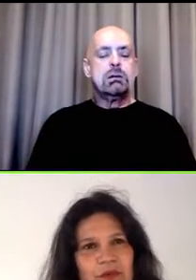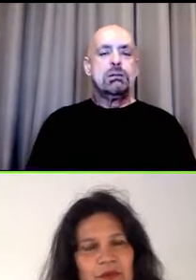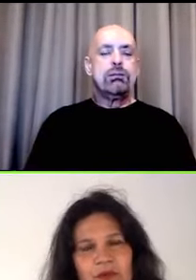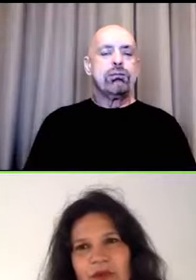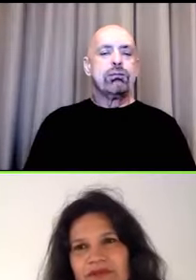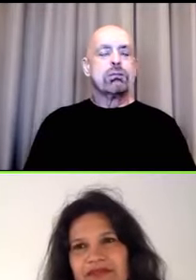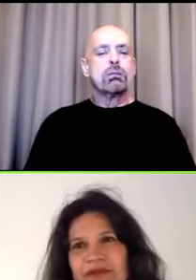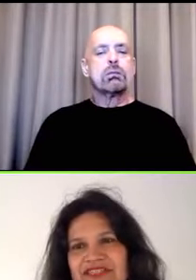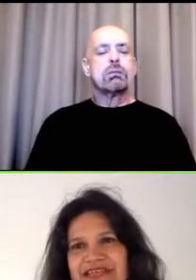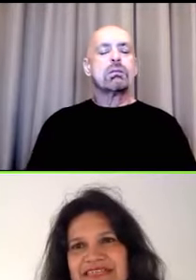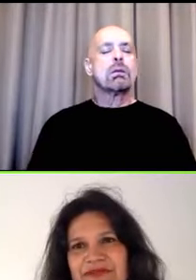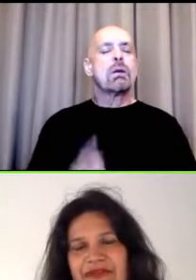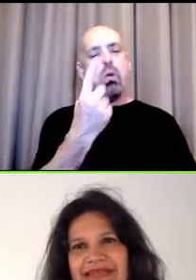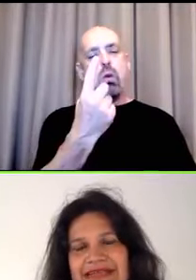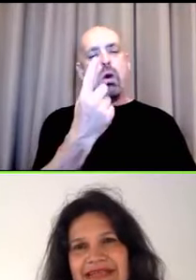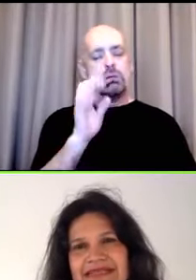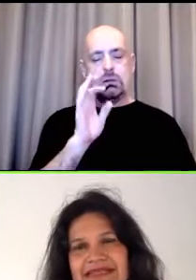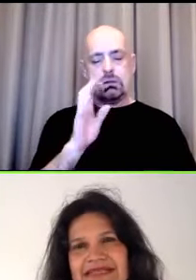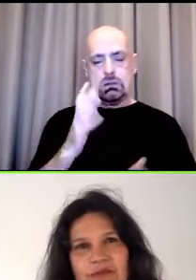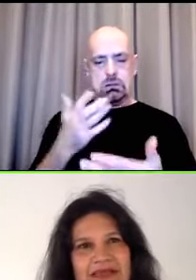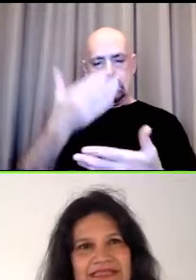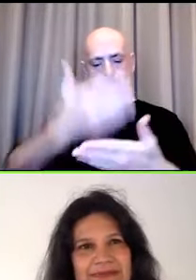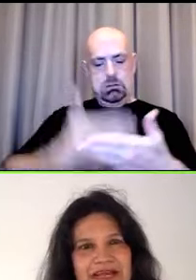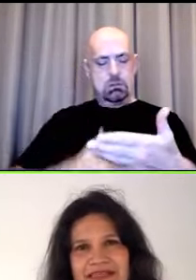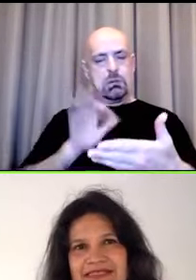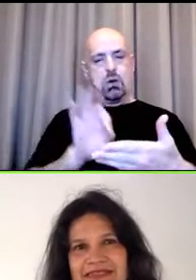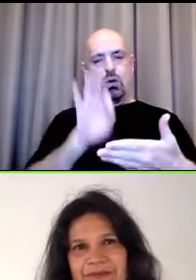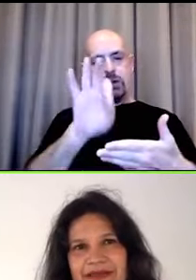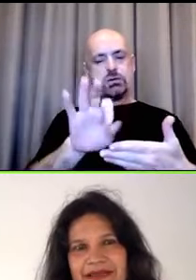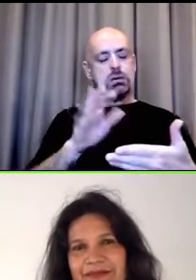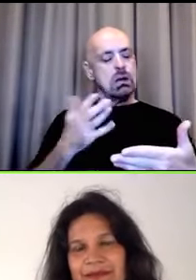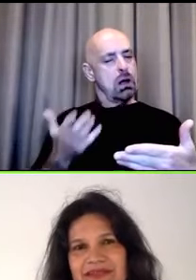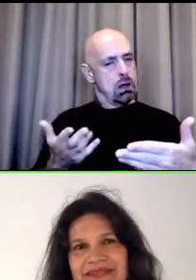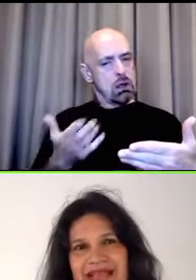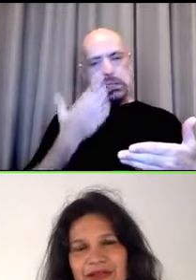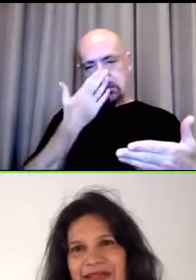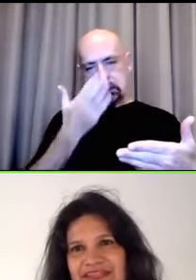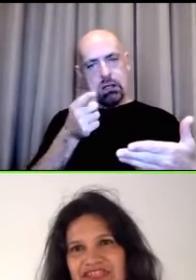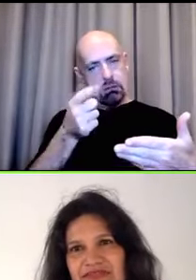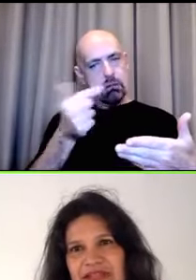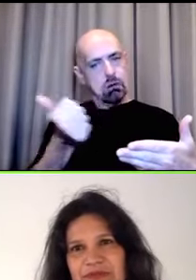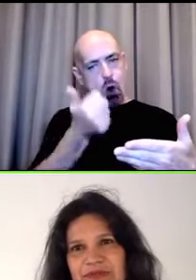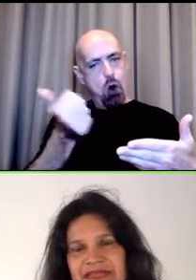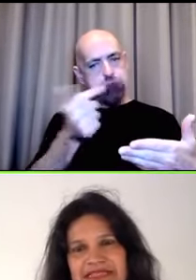I mean hugely important to revive the idea of human rights as being